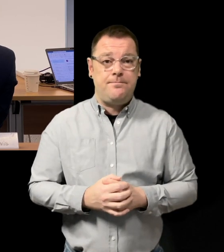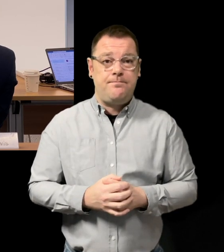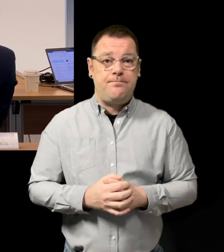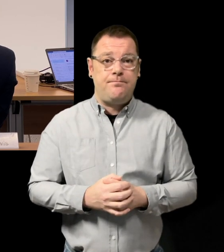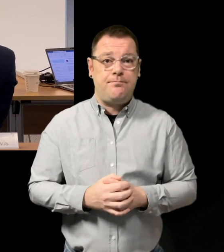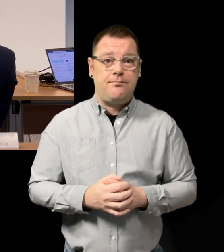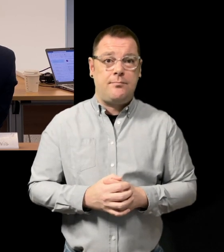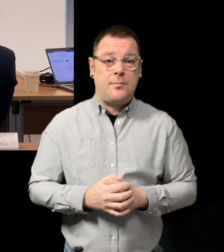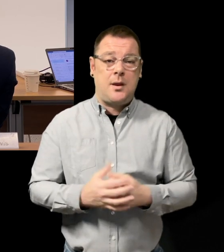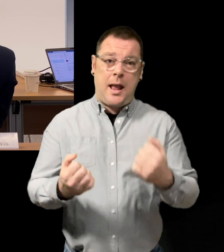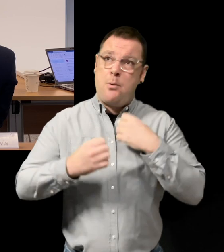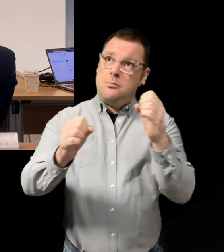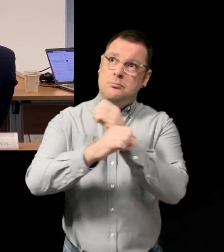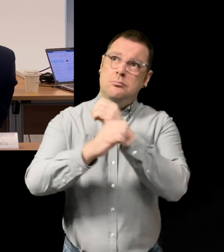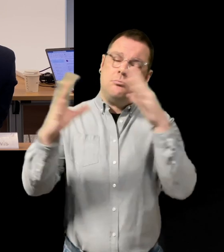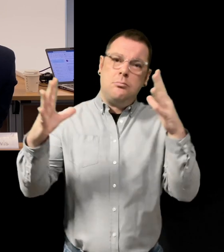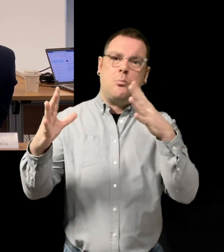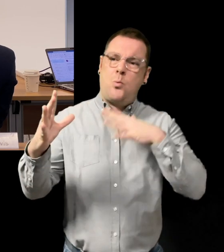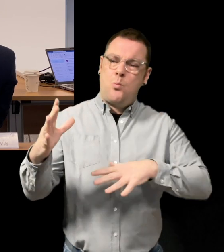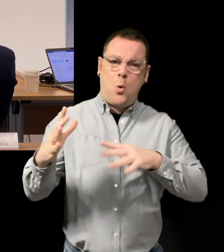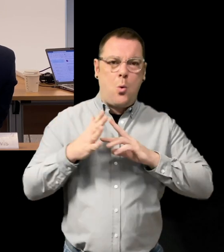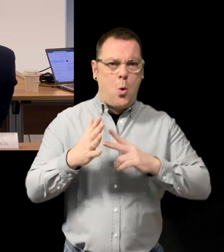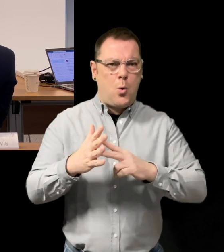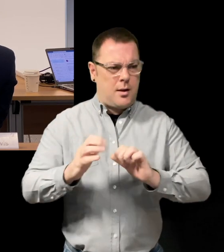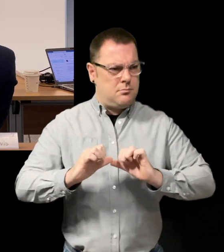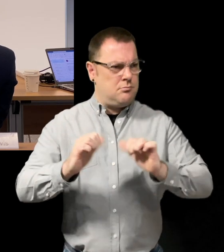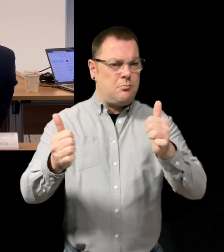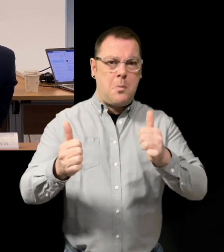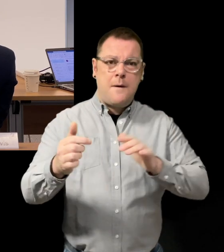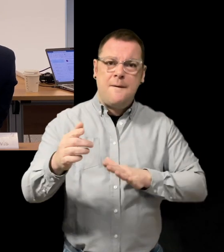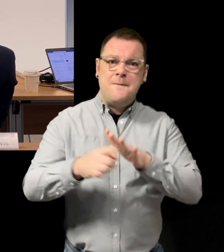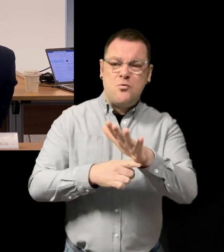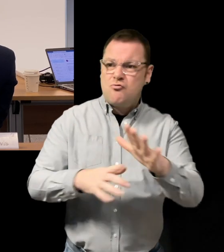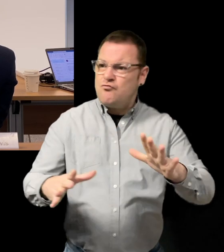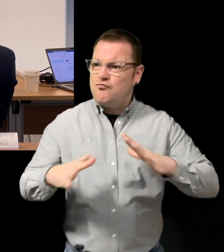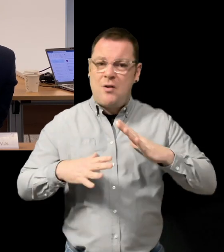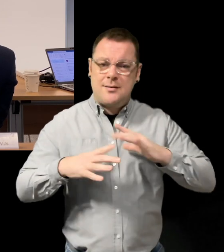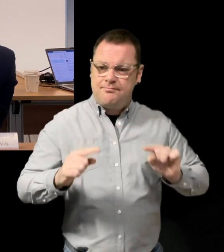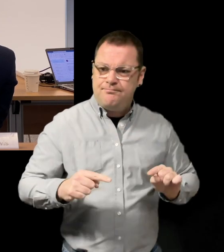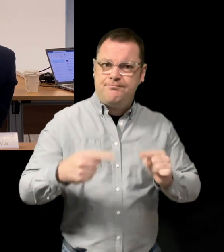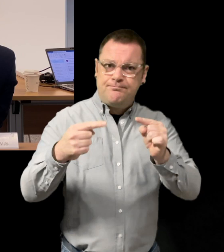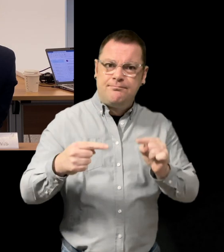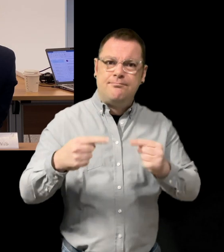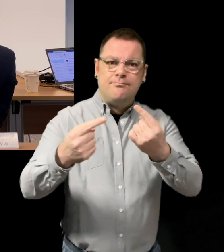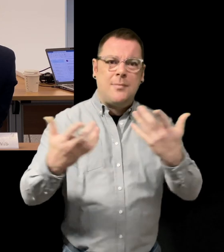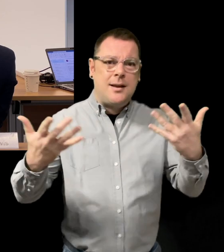Our ambition has been to be an organisation fit for the future, ready to tackle any challenges that come our way.